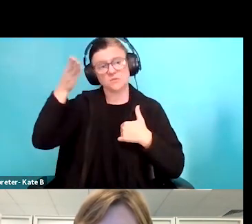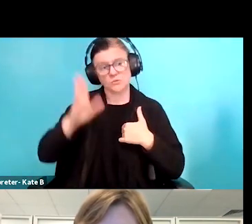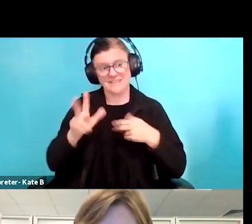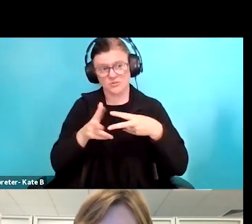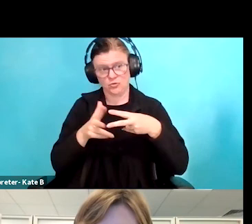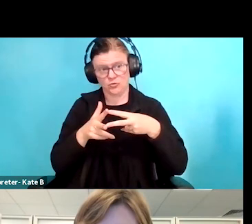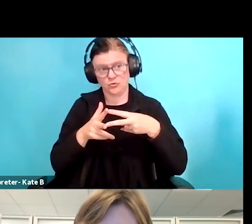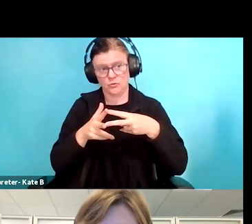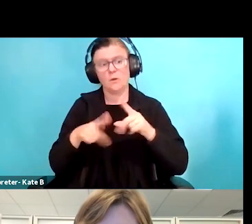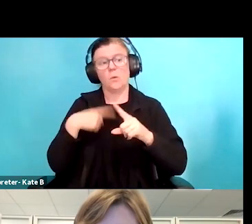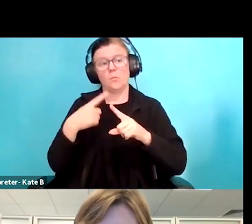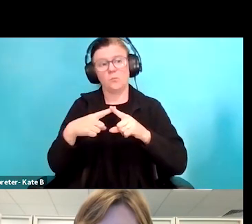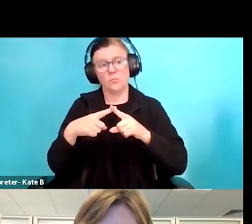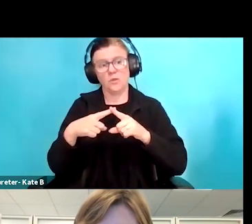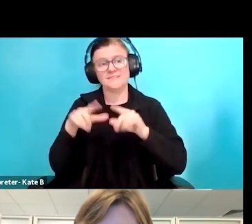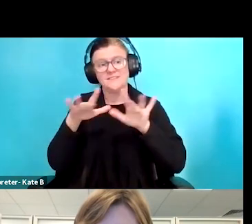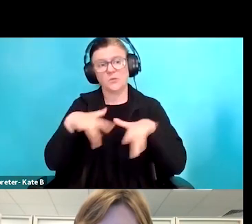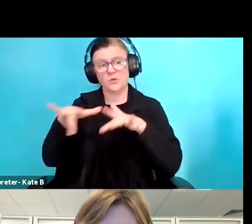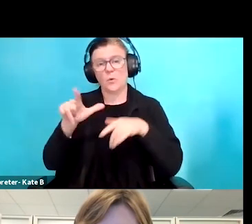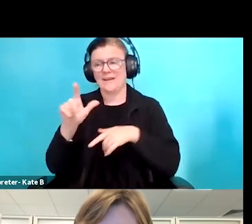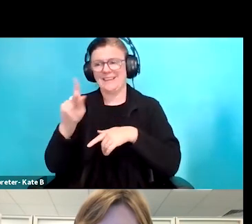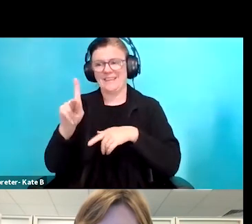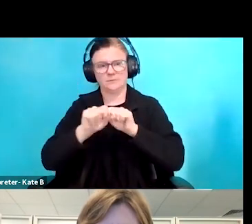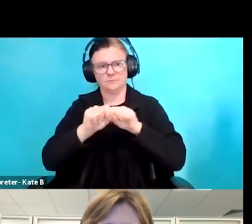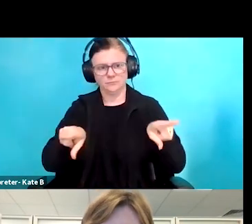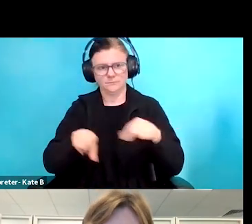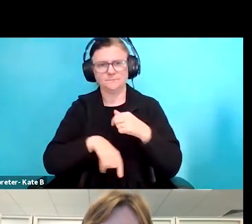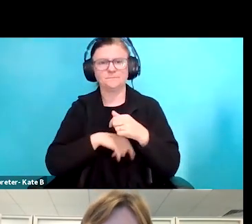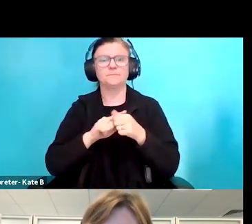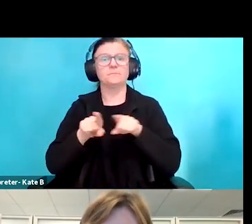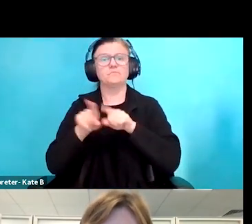as well as a link to the recording once available. The recording will also be archived